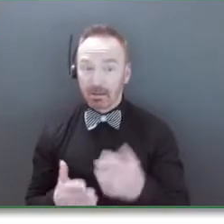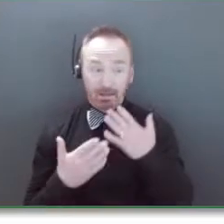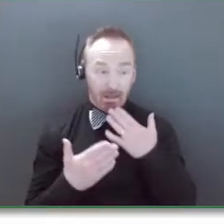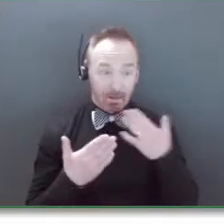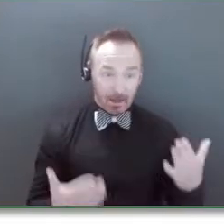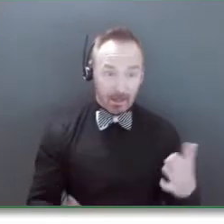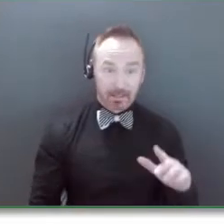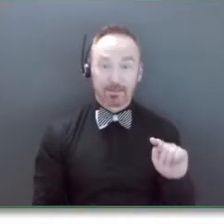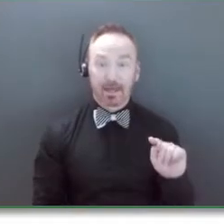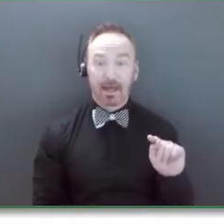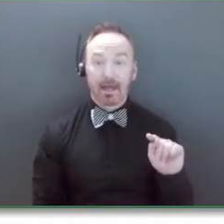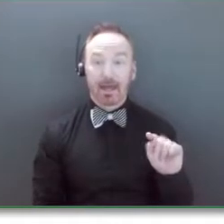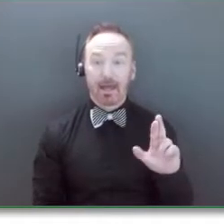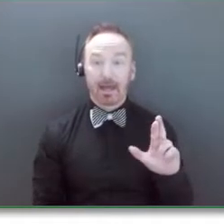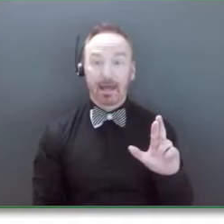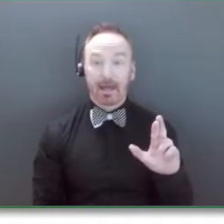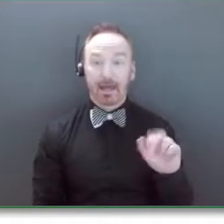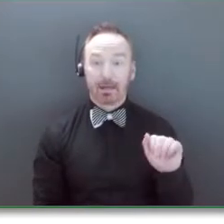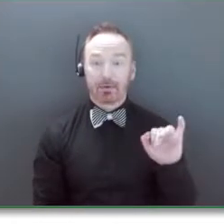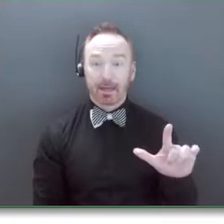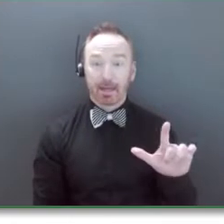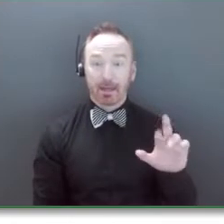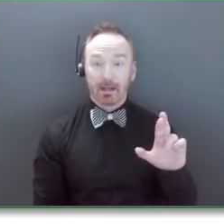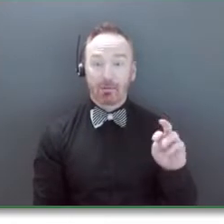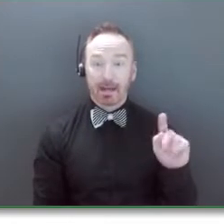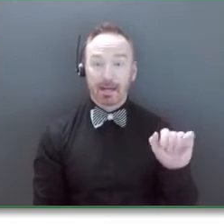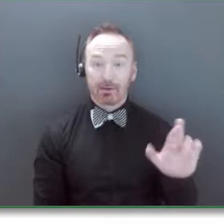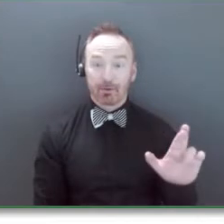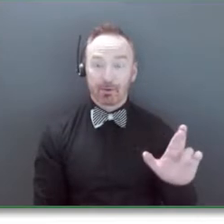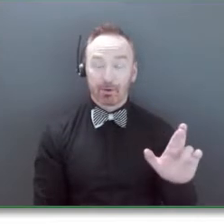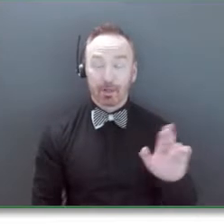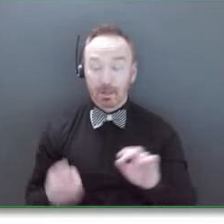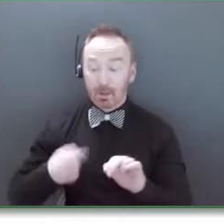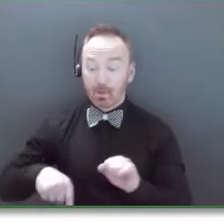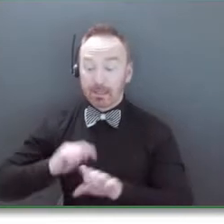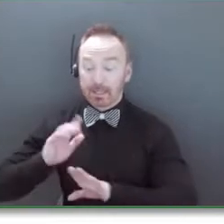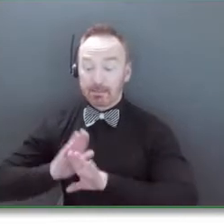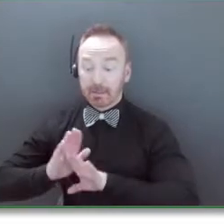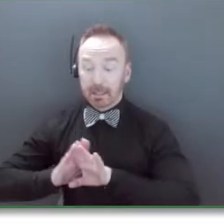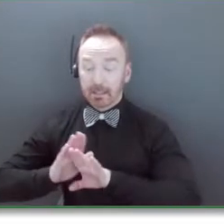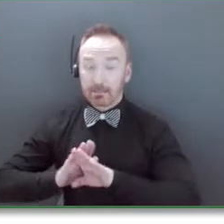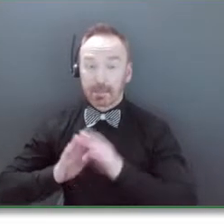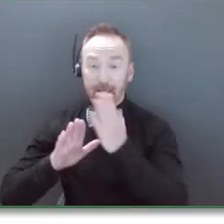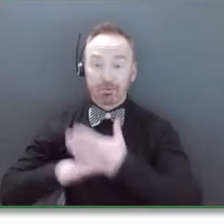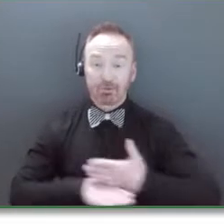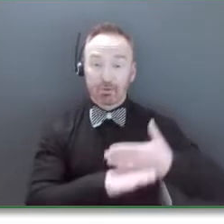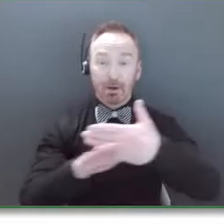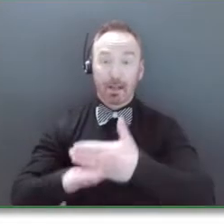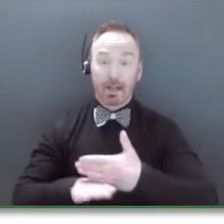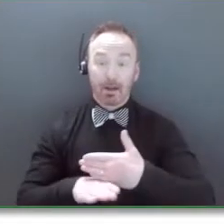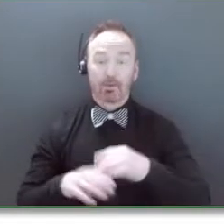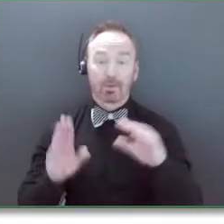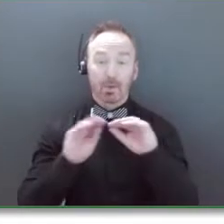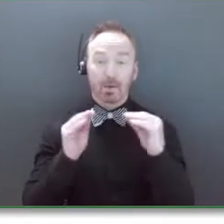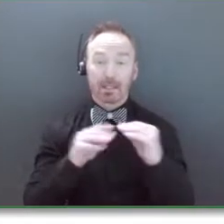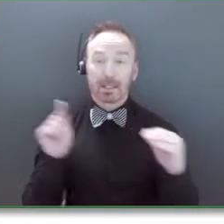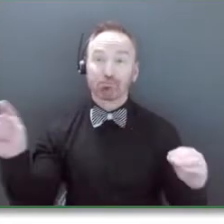shared through our social enterprise with people and organizations around the world. When we talk about innovative solutions